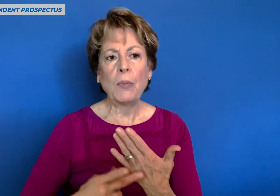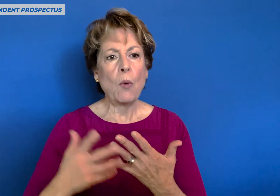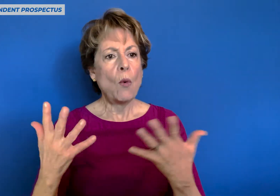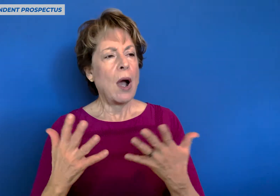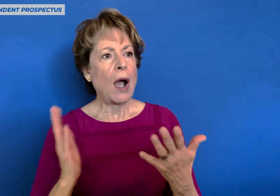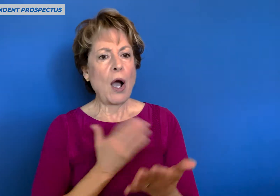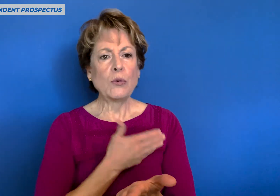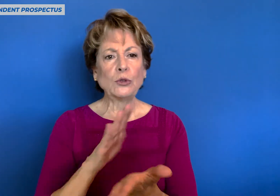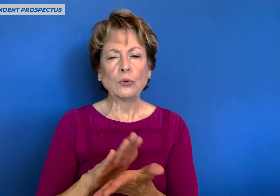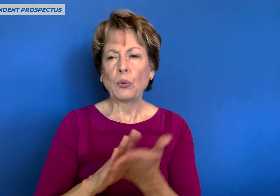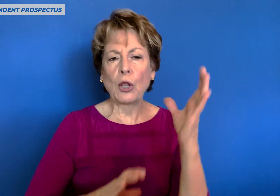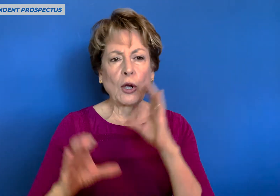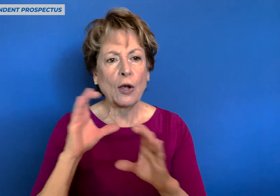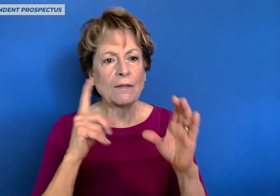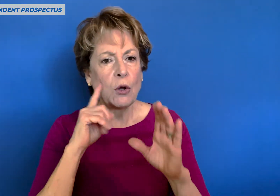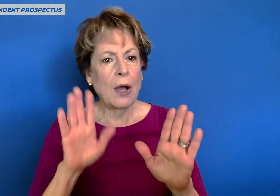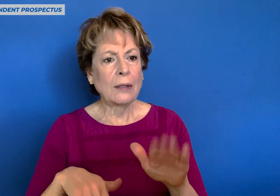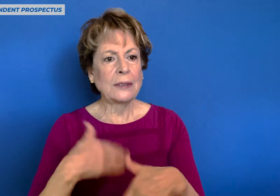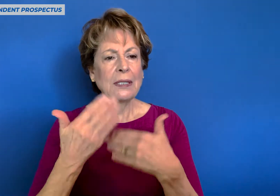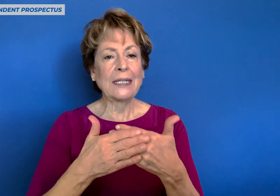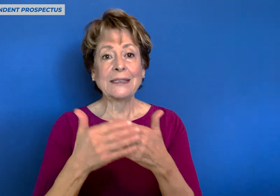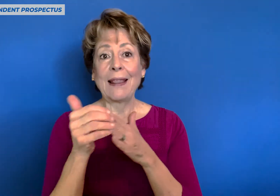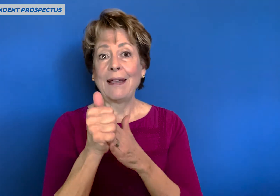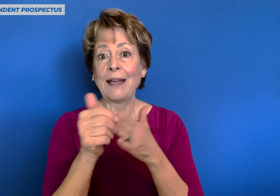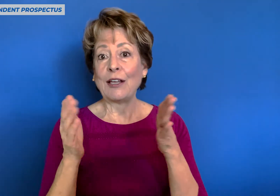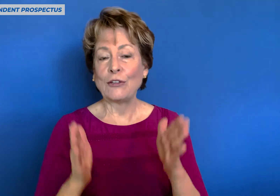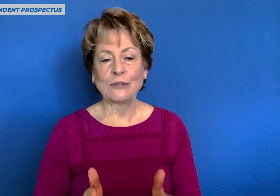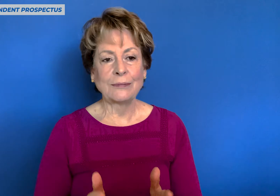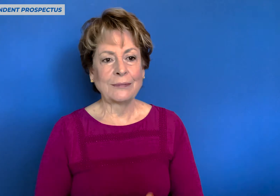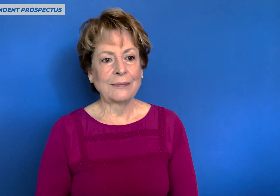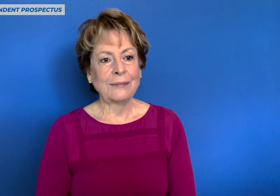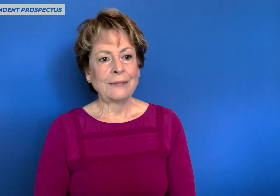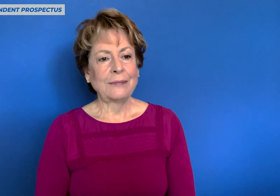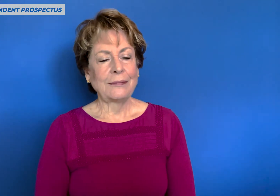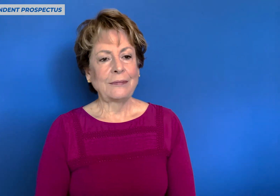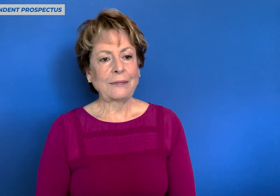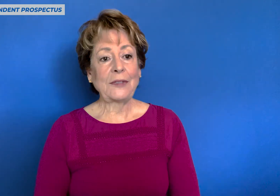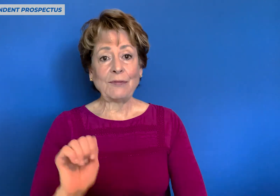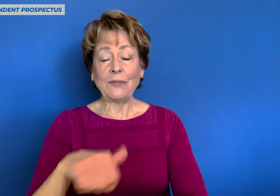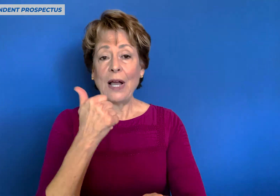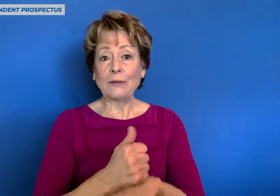its programs, and what our school is looking for in our next leader.